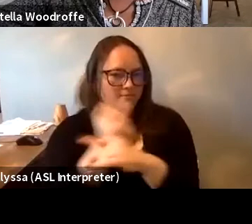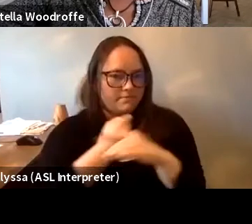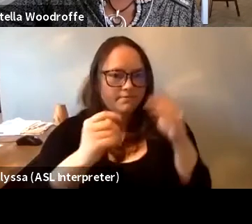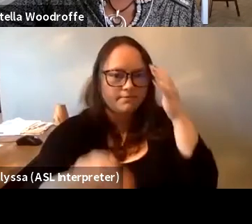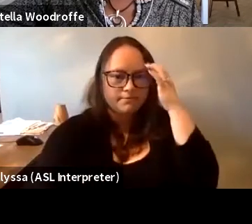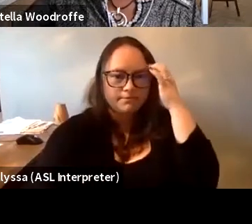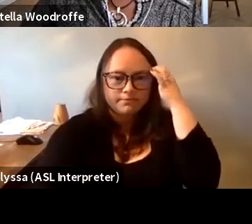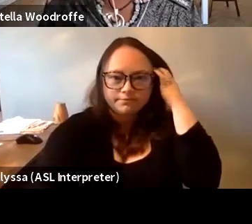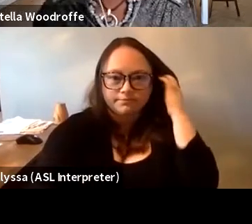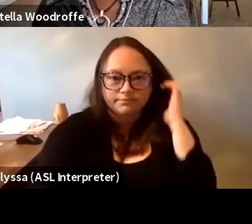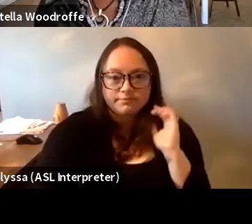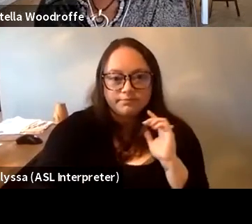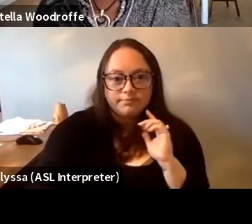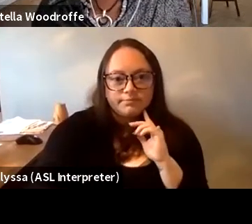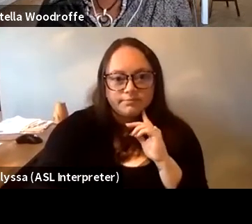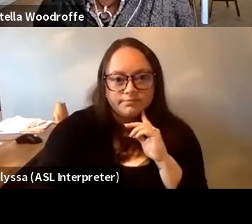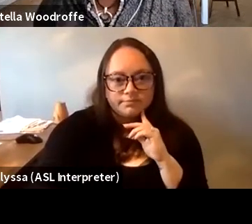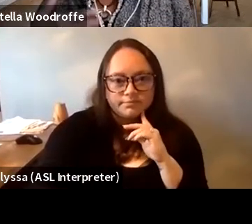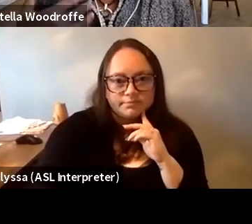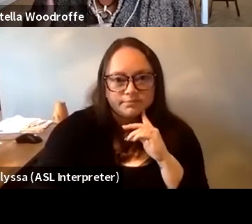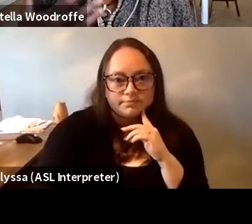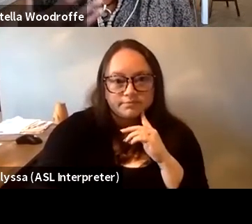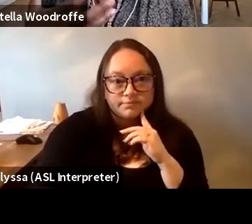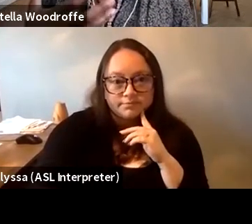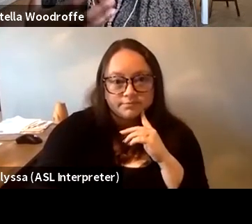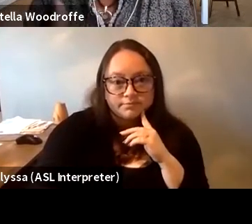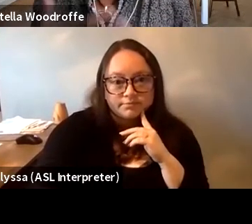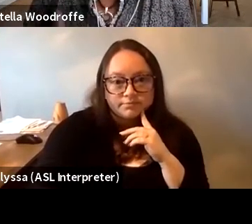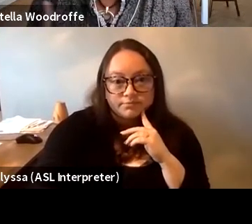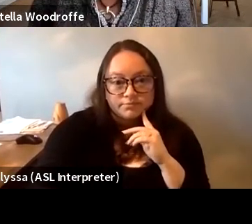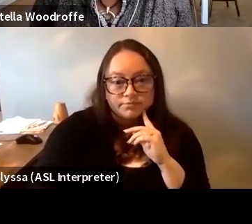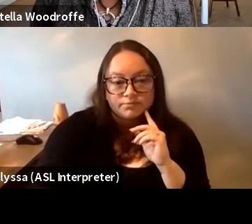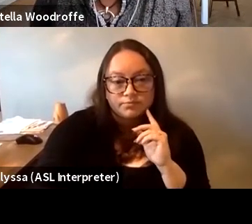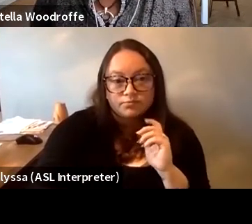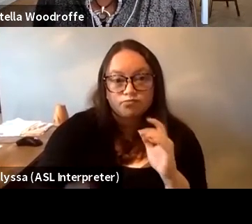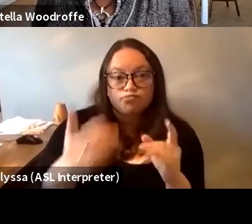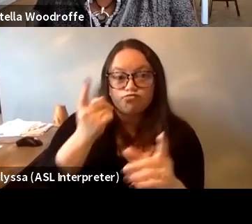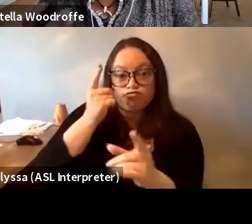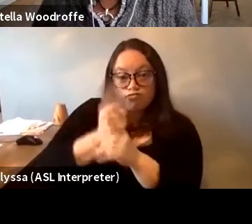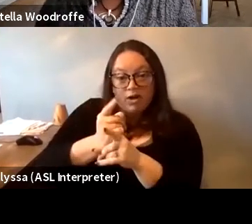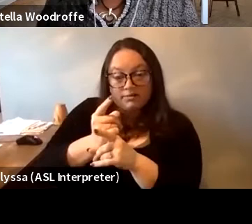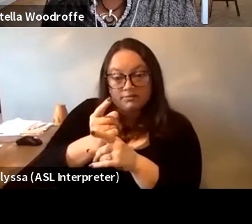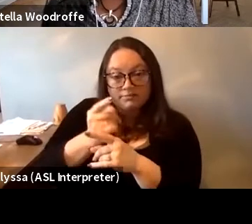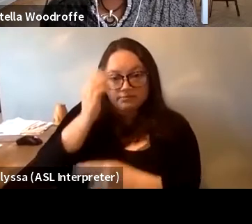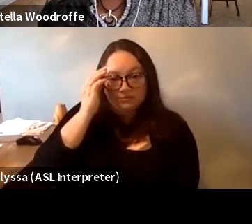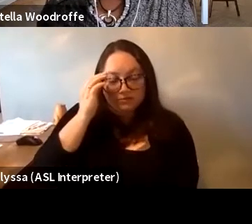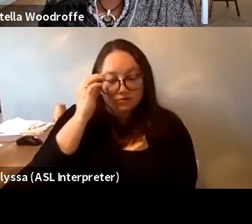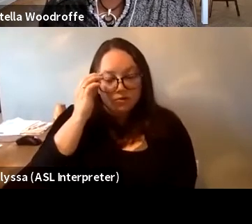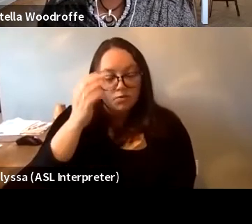Right. So we get all this pressure put on us. But no matter what we do,